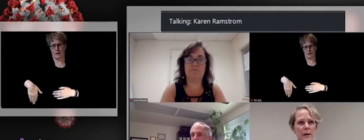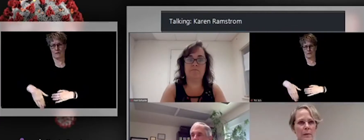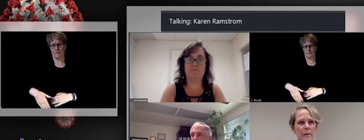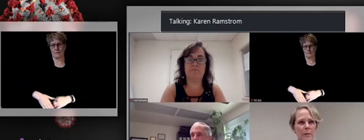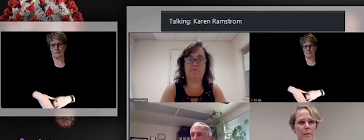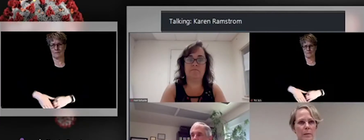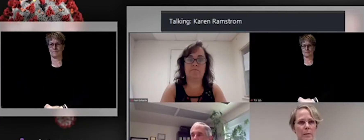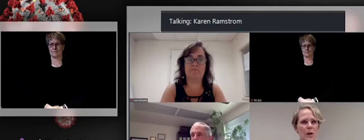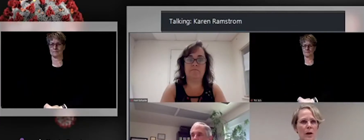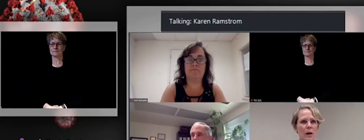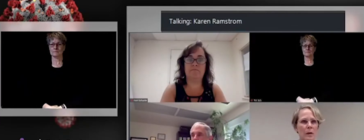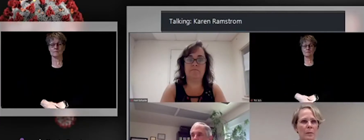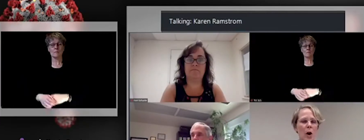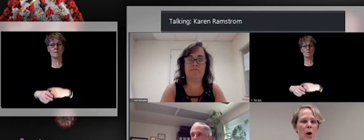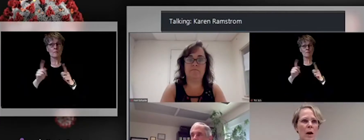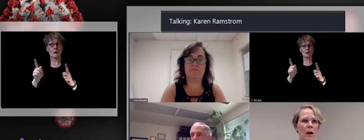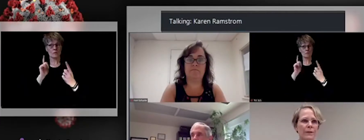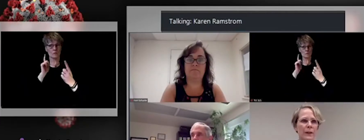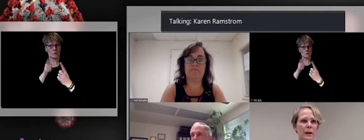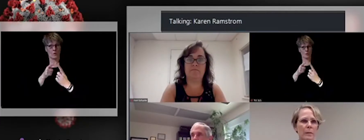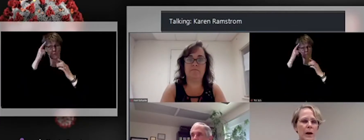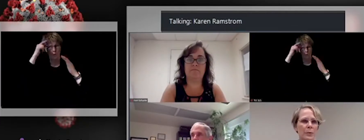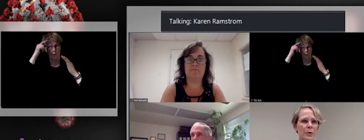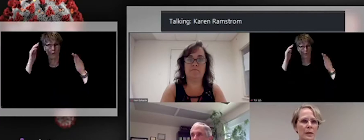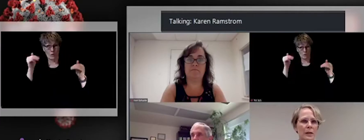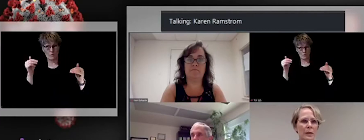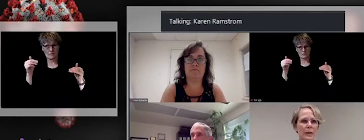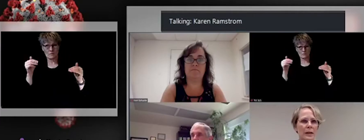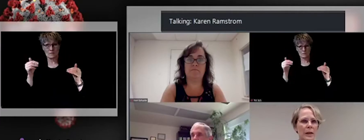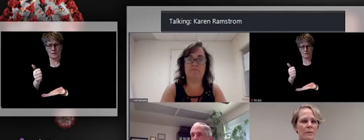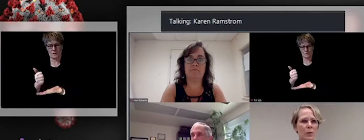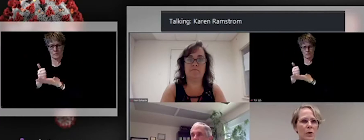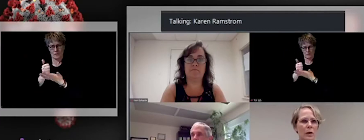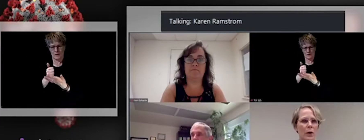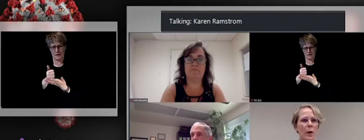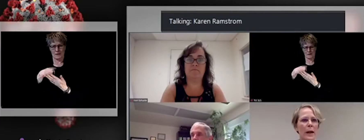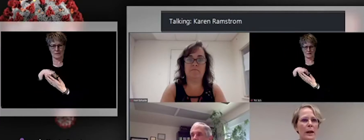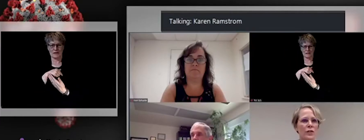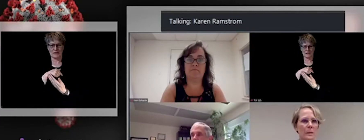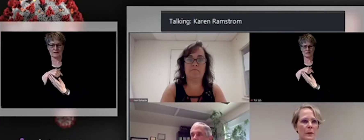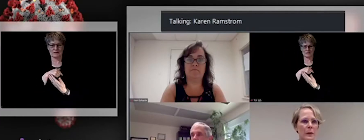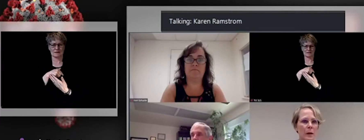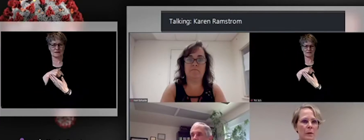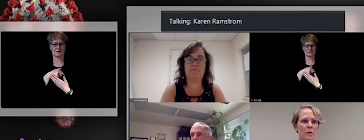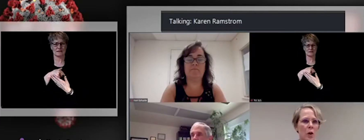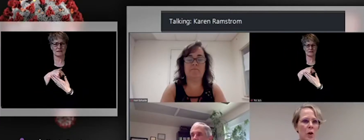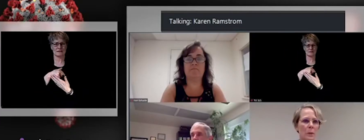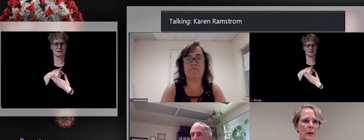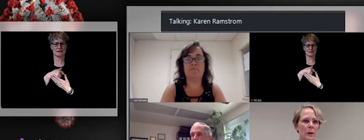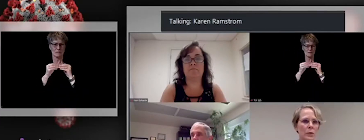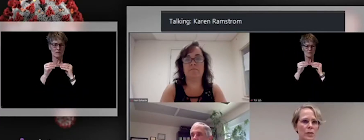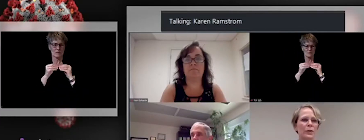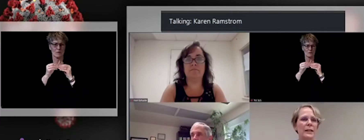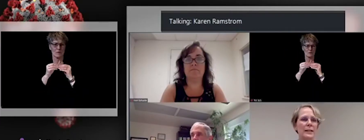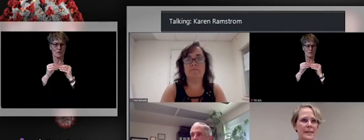“on-off” option and it will have more of a range of being able to be open to different